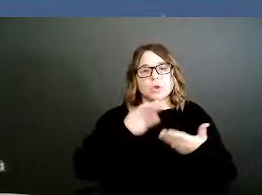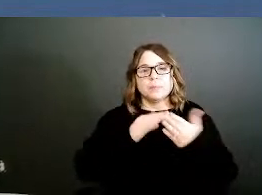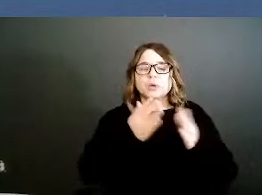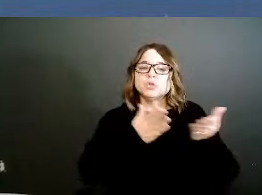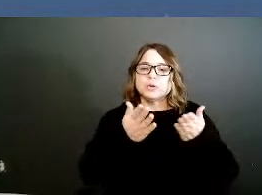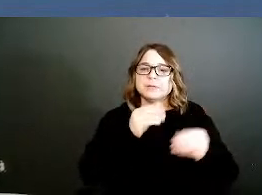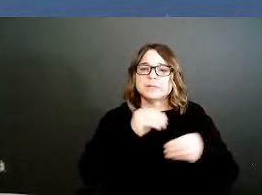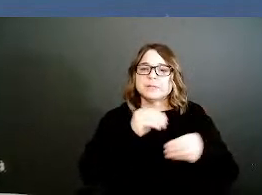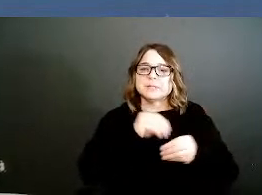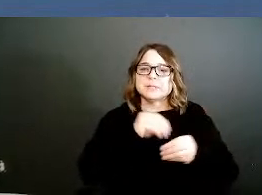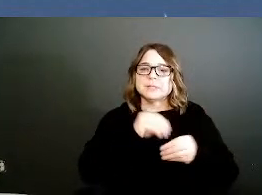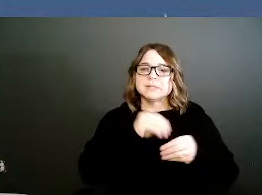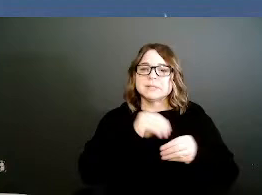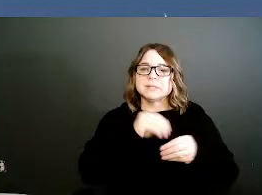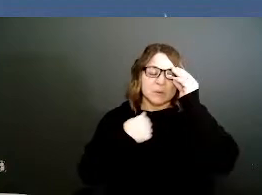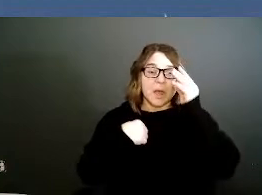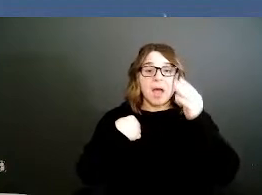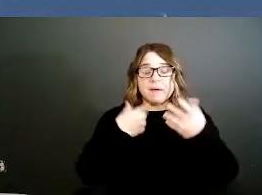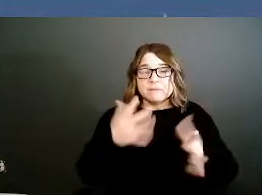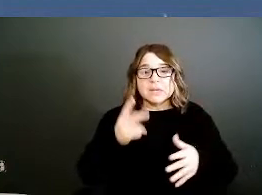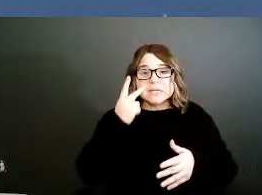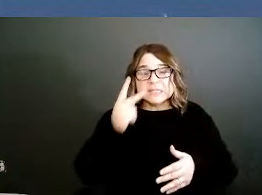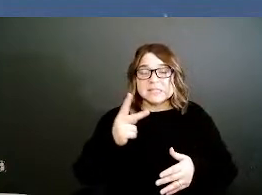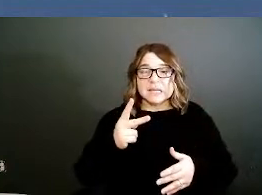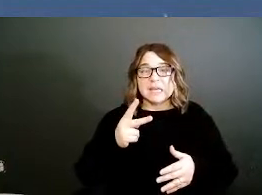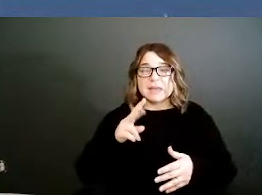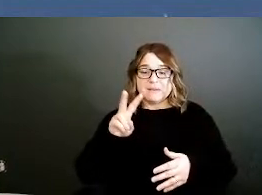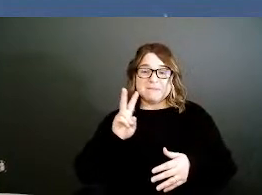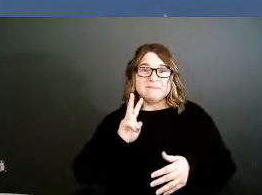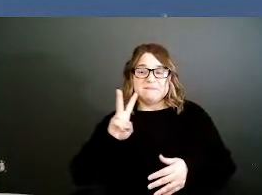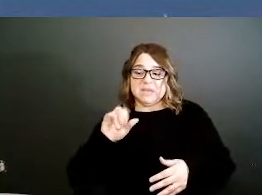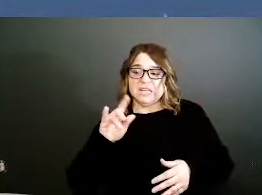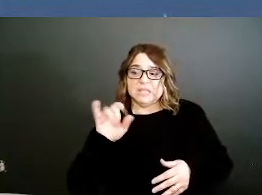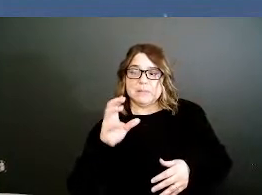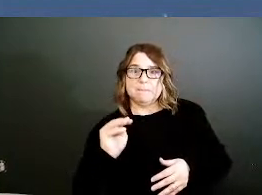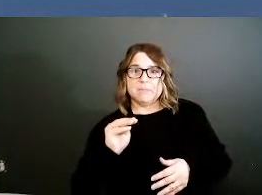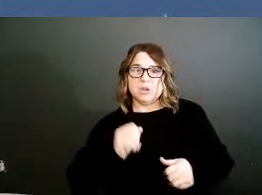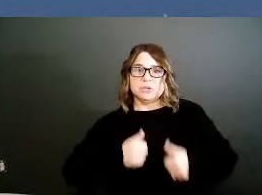IN A YEAR THAT HAS BEEN PARTICULARLY PAINFUL FOR WITH ACCESSIBLE AND HIGH-QUALITY CHILD CARE, PHYSICAL